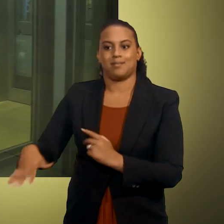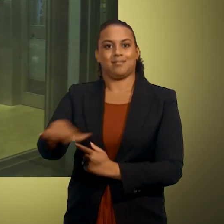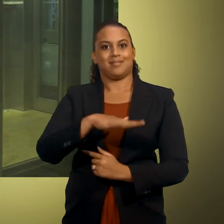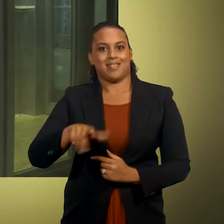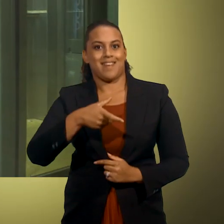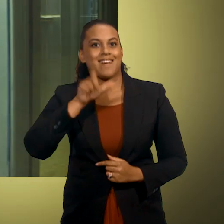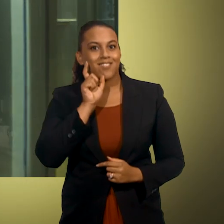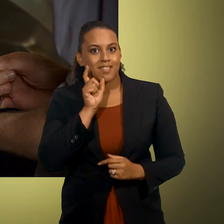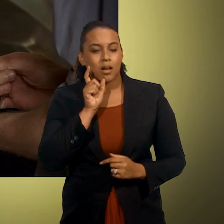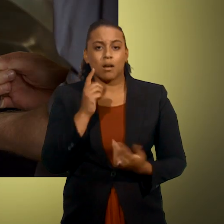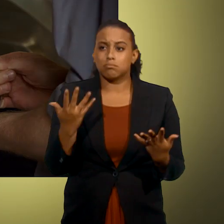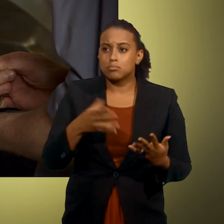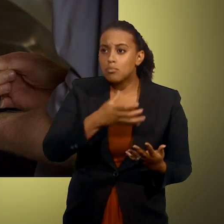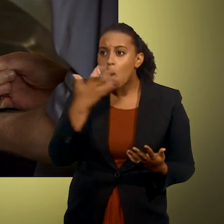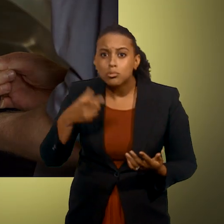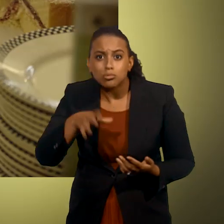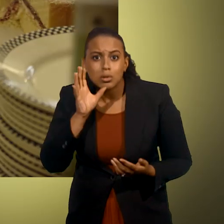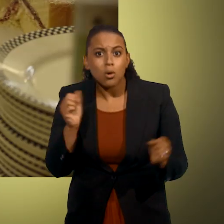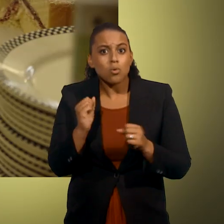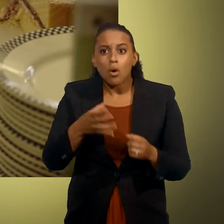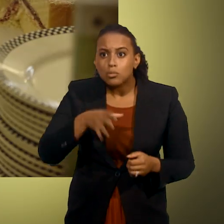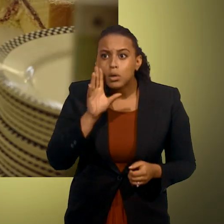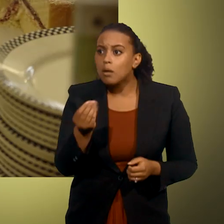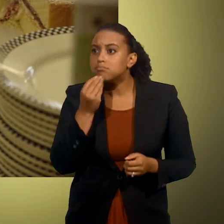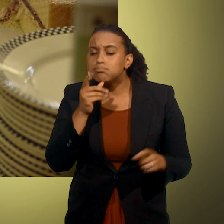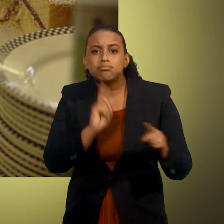There's a selection of hot and cold drinks and snacks.